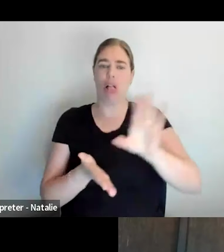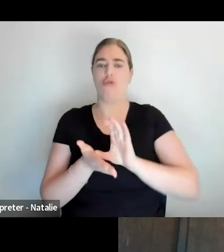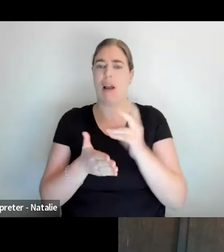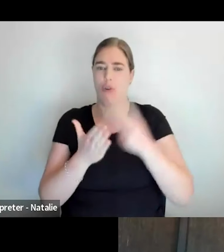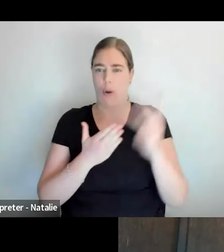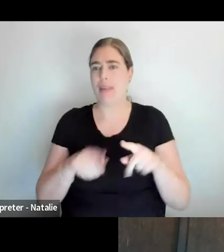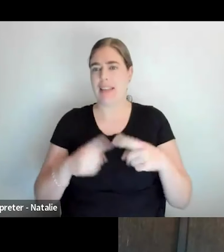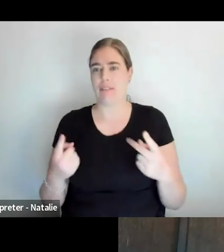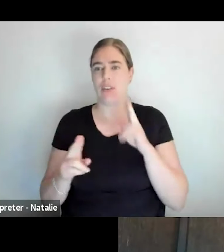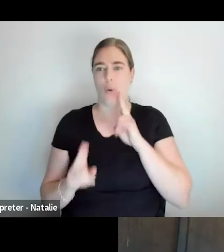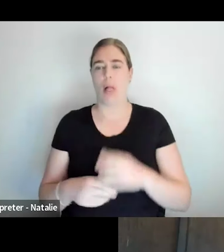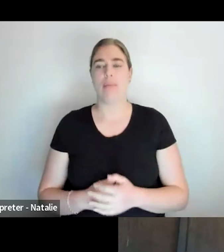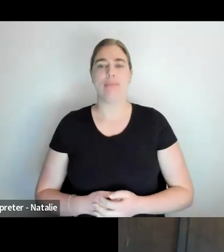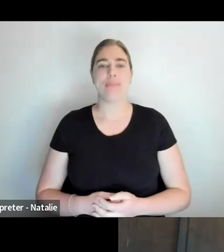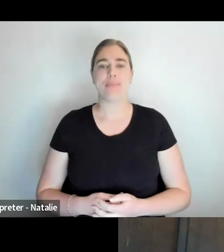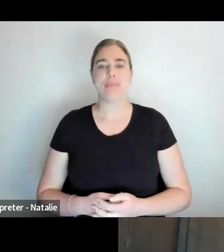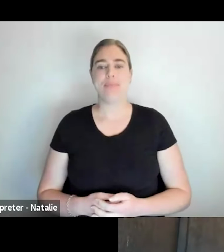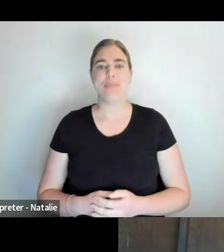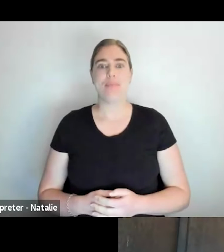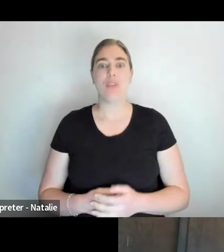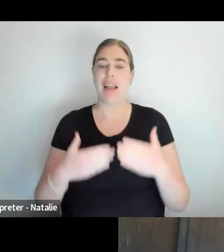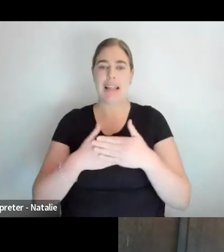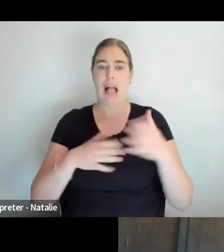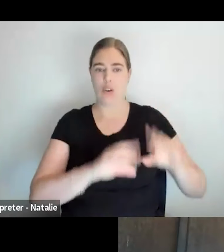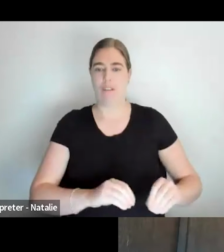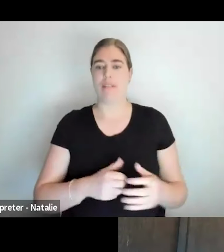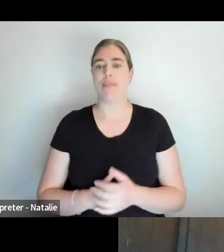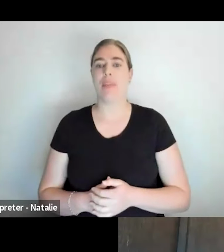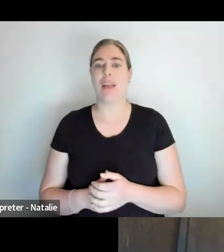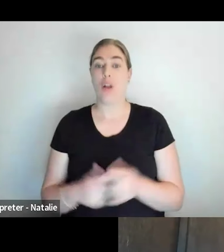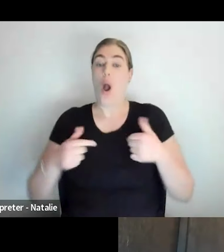The slides are coming down! Alice. Oh, I'm starting, that's right,